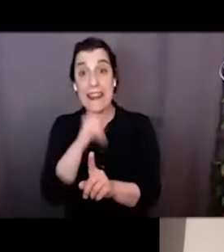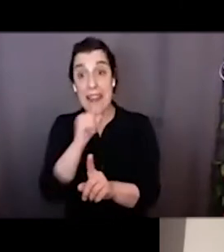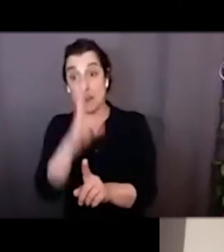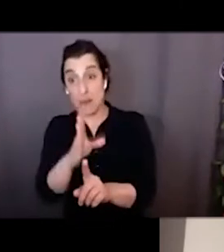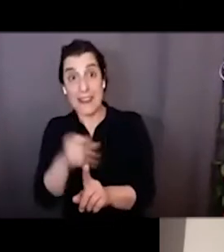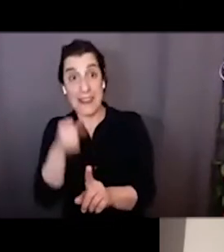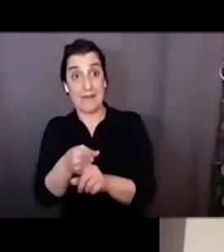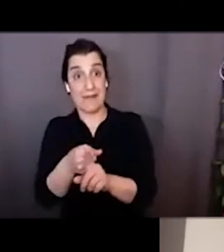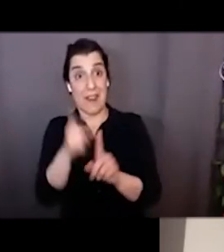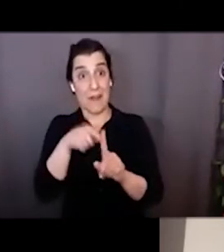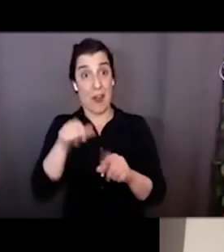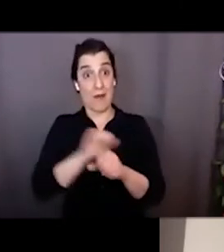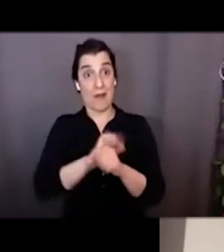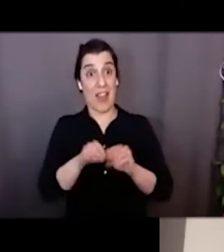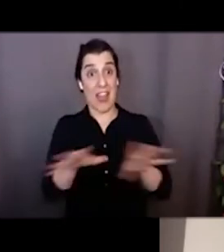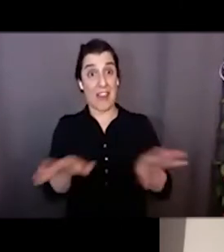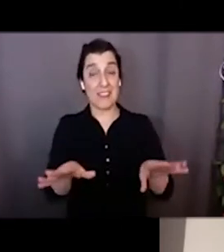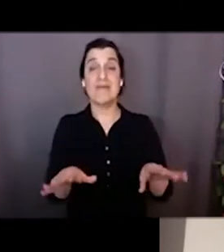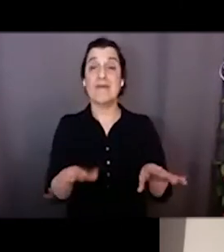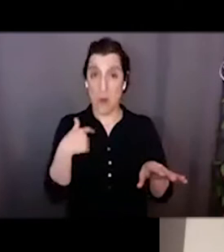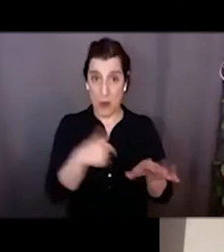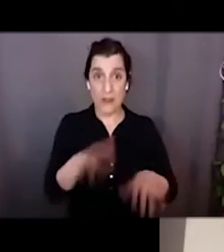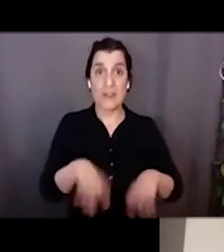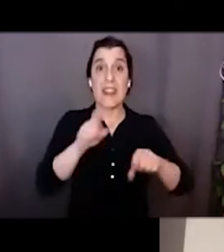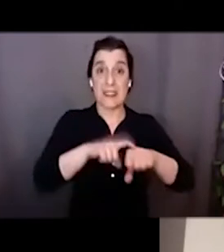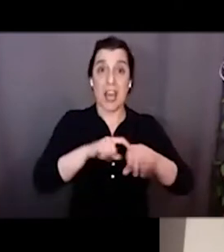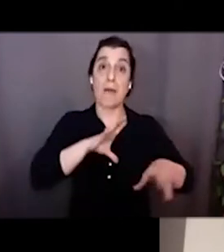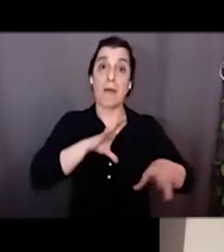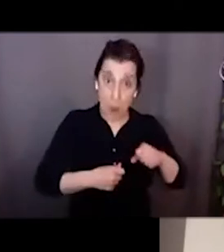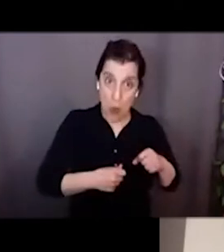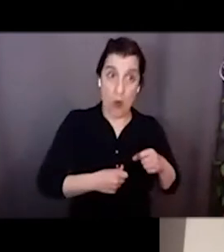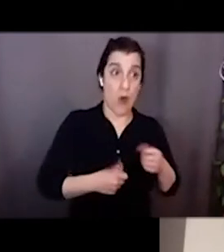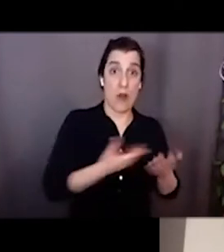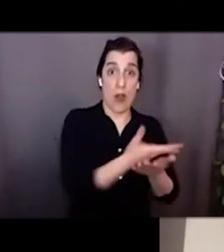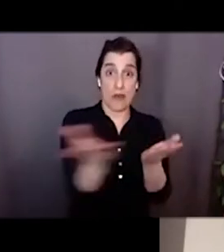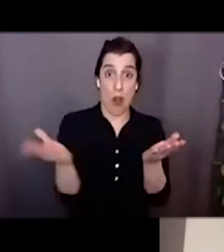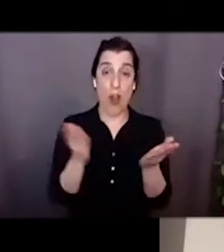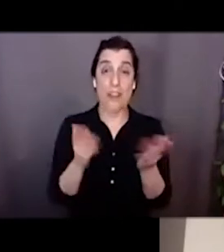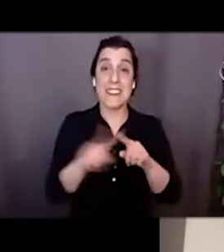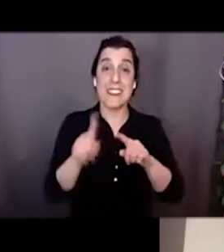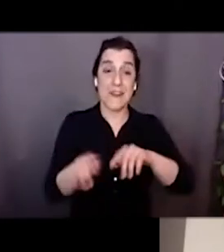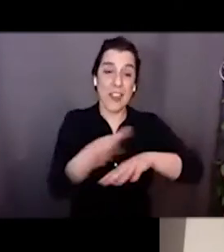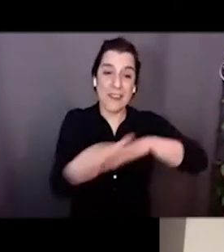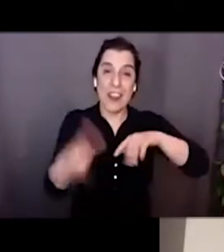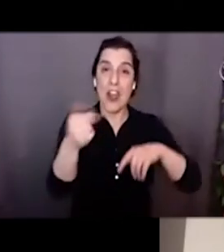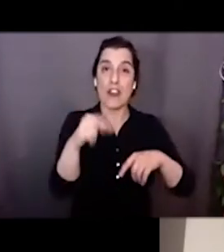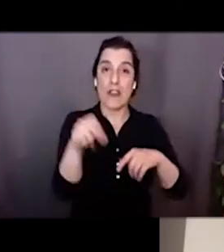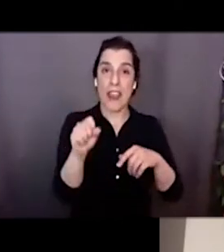And we need to take time to mourn collectively across the grains of our social and geographical distinctions.